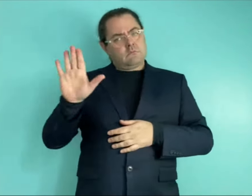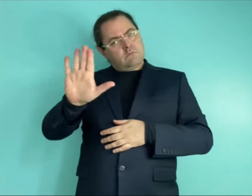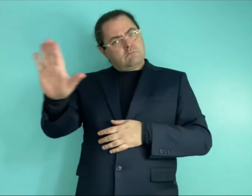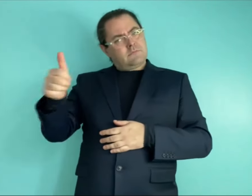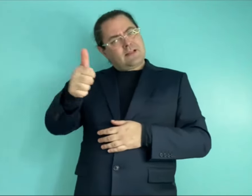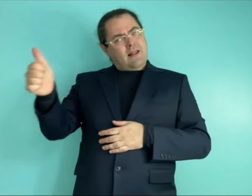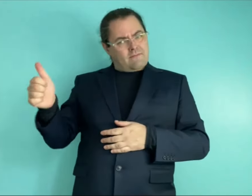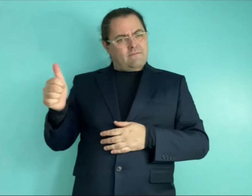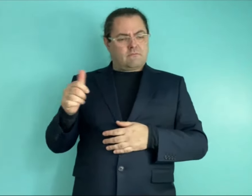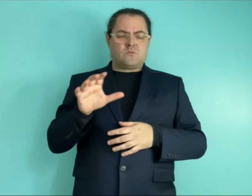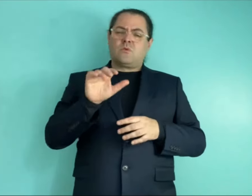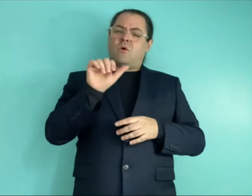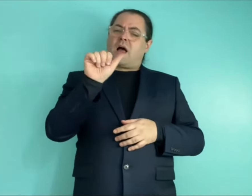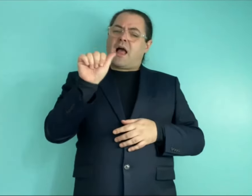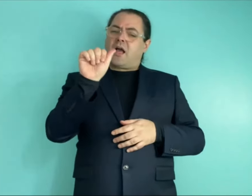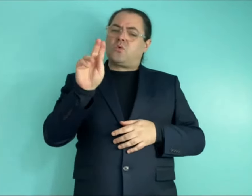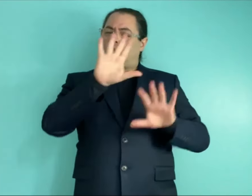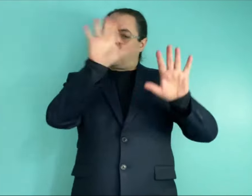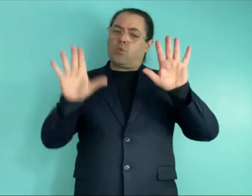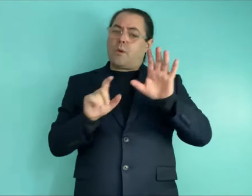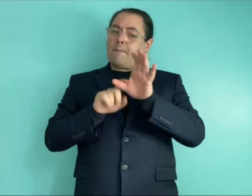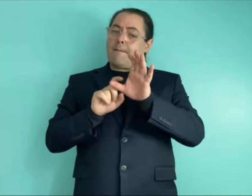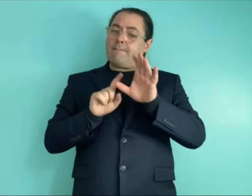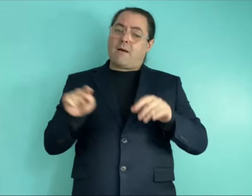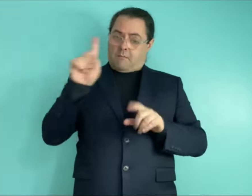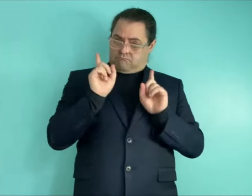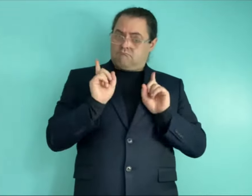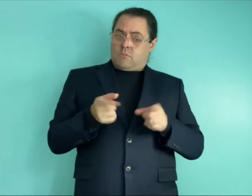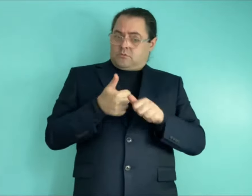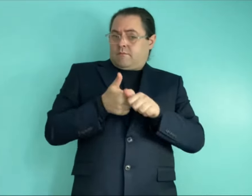states, and an organization like the African Union and his organs like this organ way I